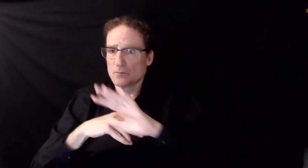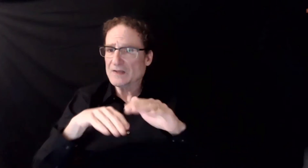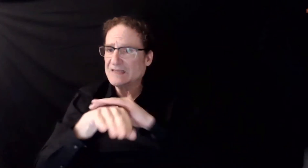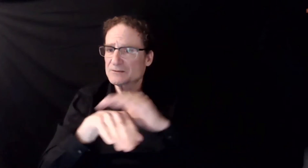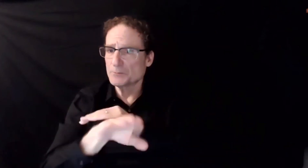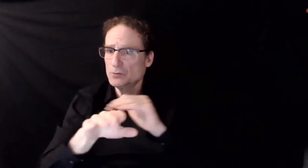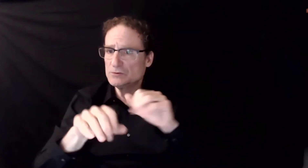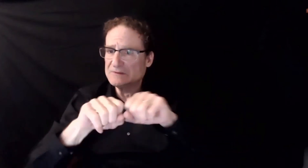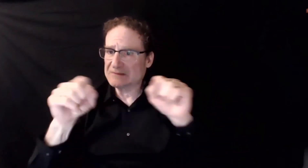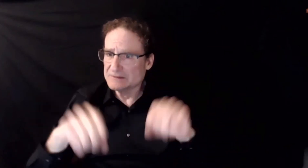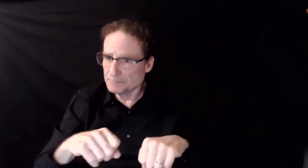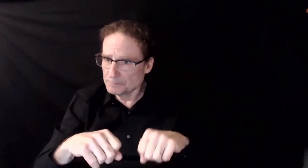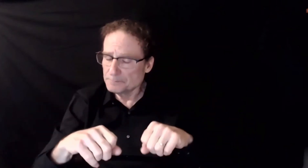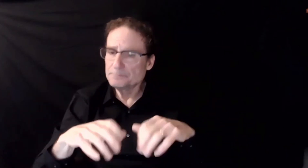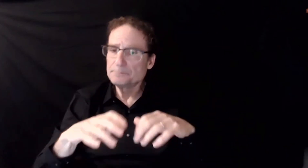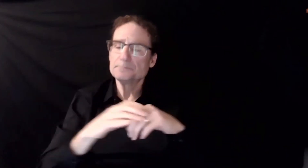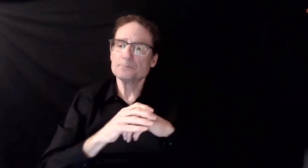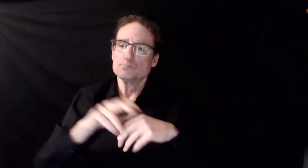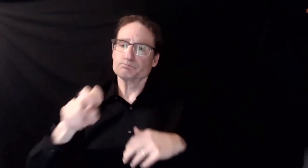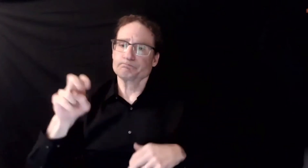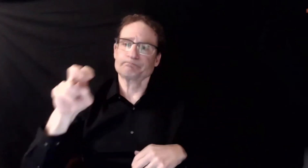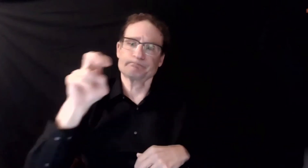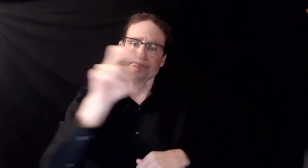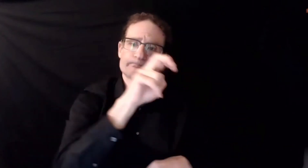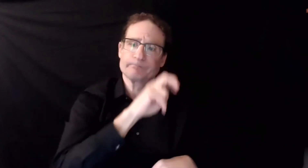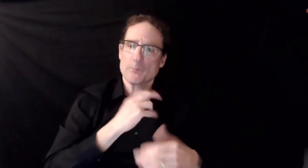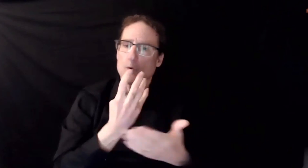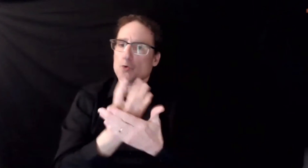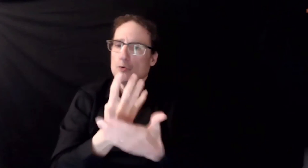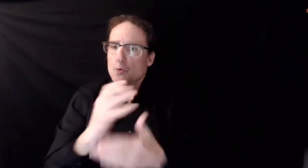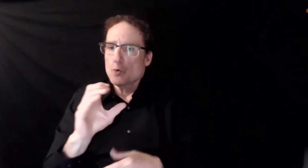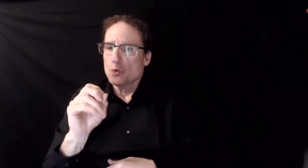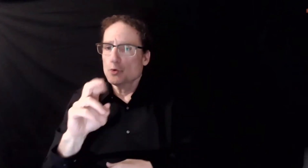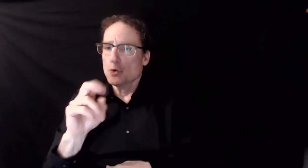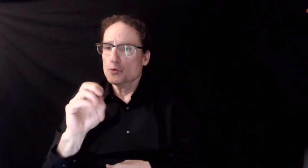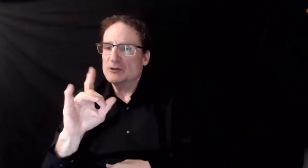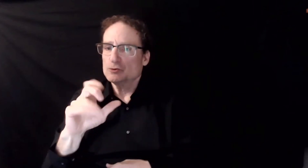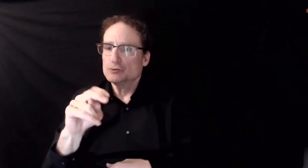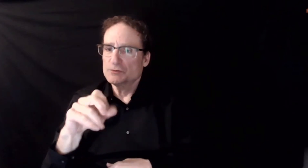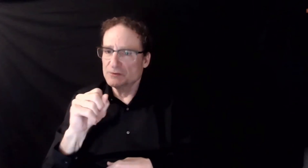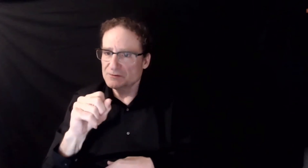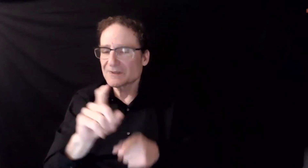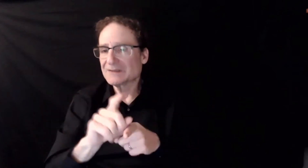and throughout Minnesota statewide, and the accessibility within those correctional facilities.